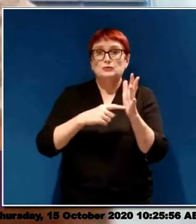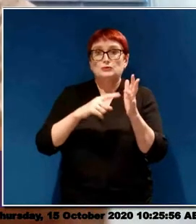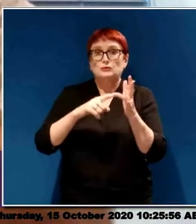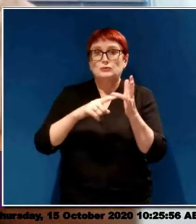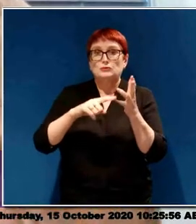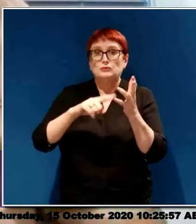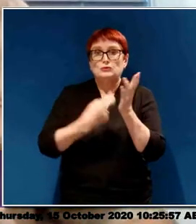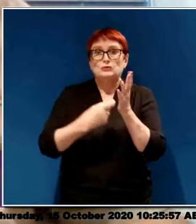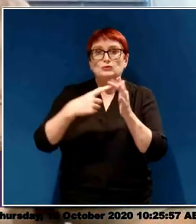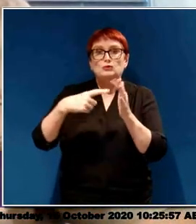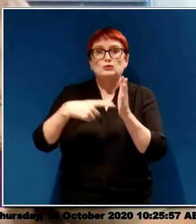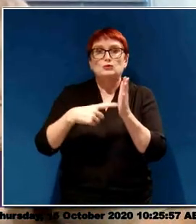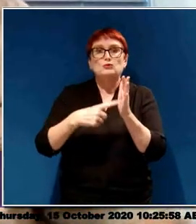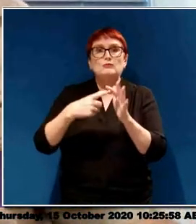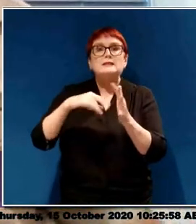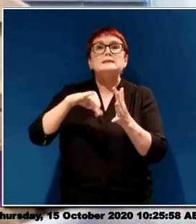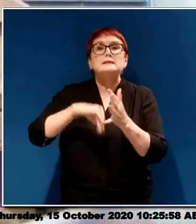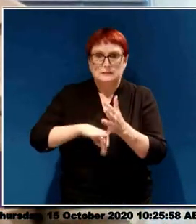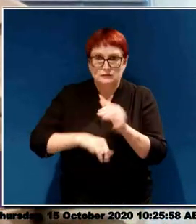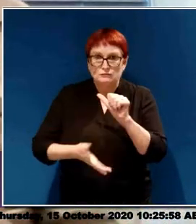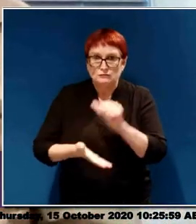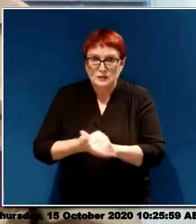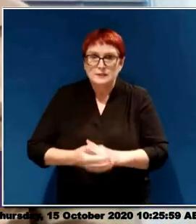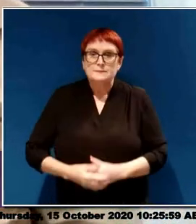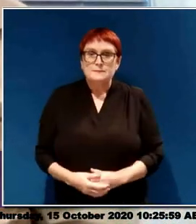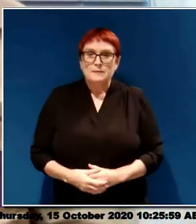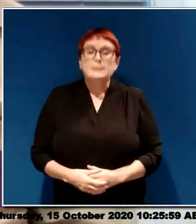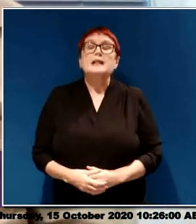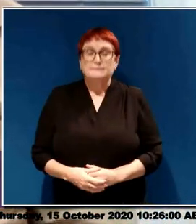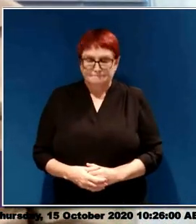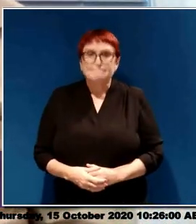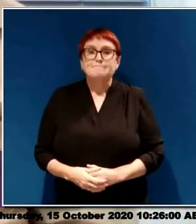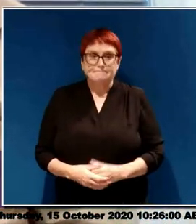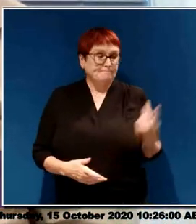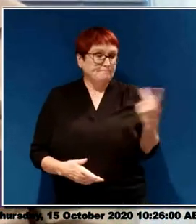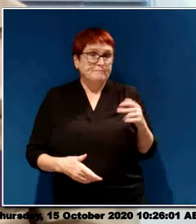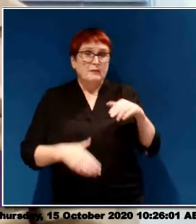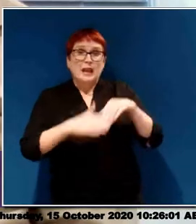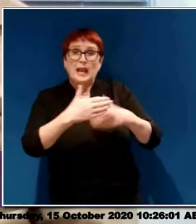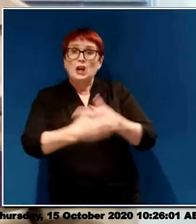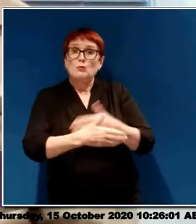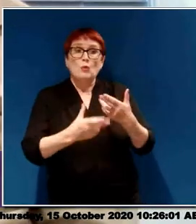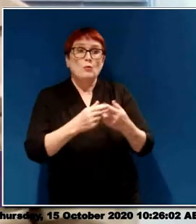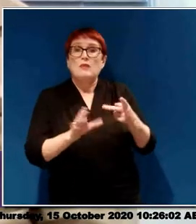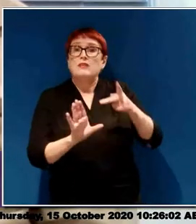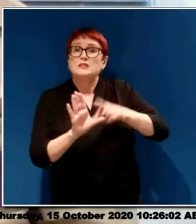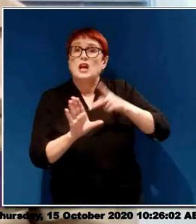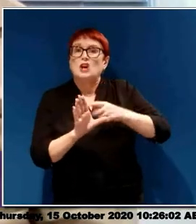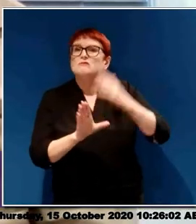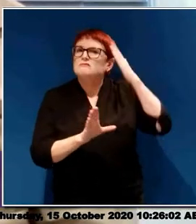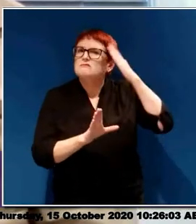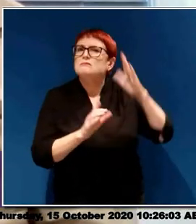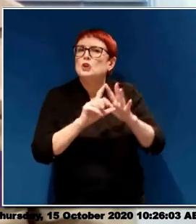Taken into a room with a psychiatrist who told me to give Jack the best life possible.